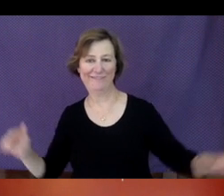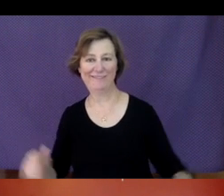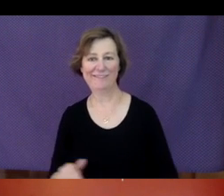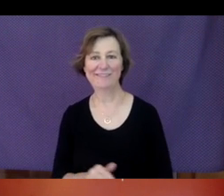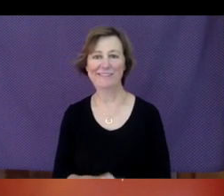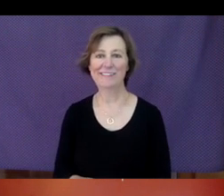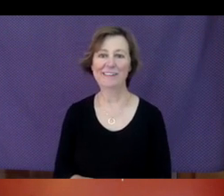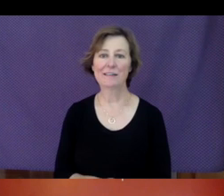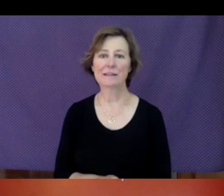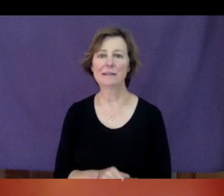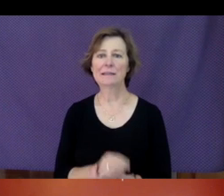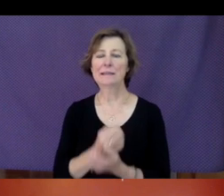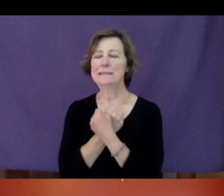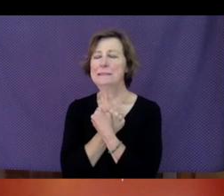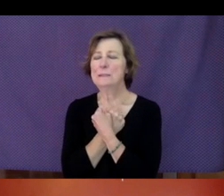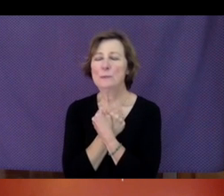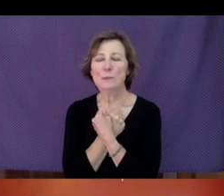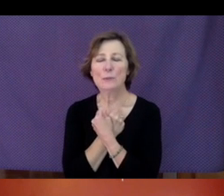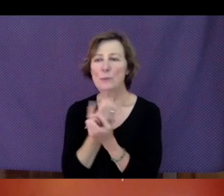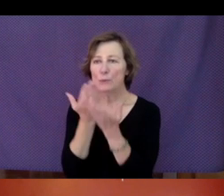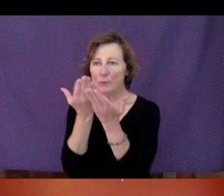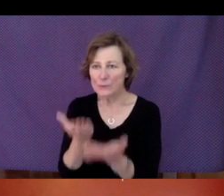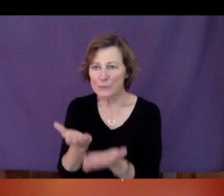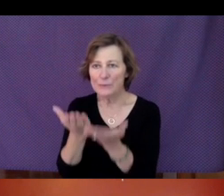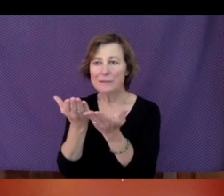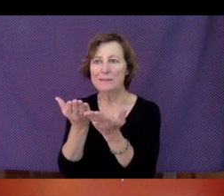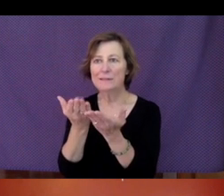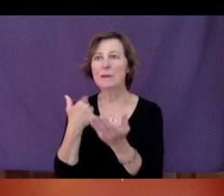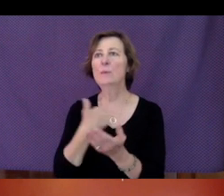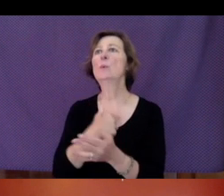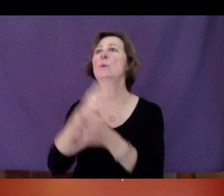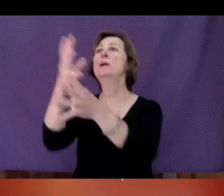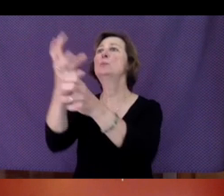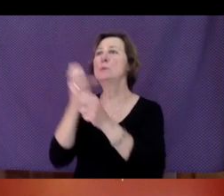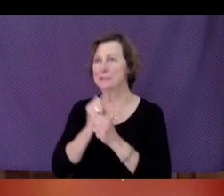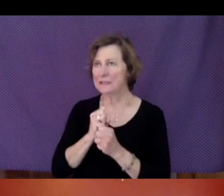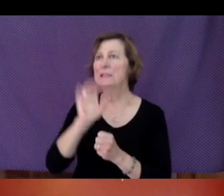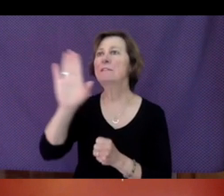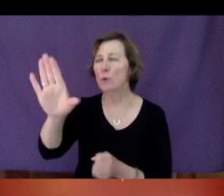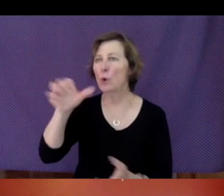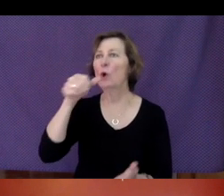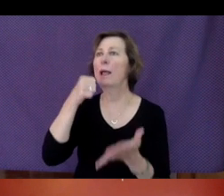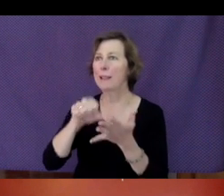Dear one We have received your letter and we hate to tell you,